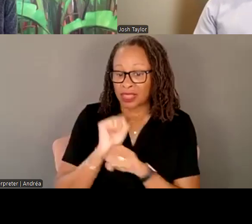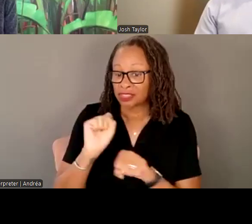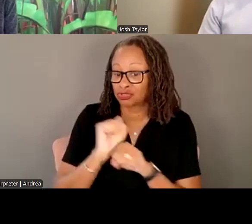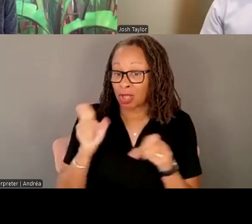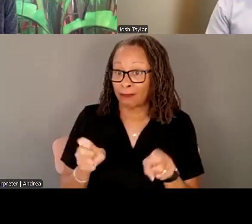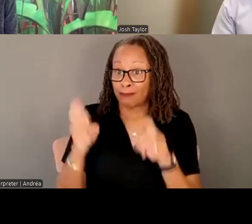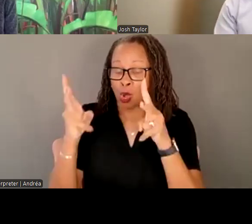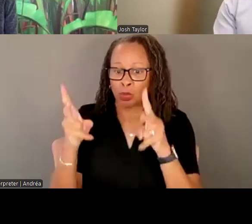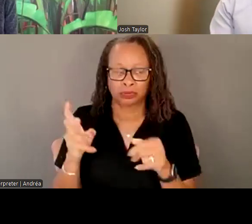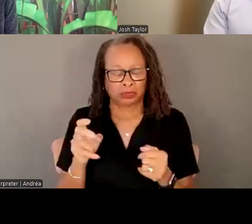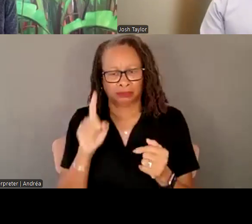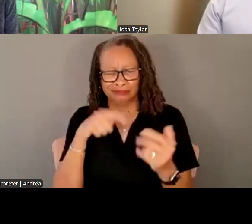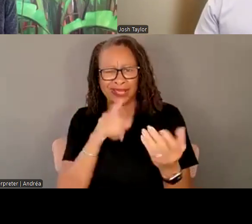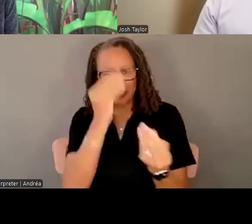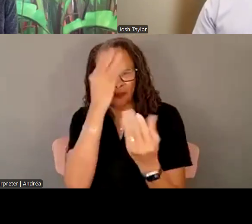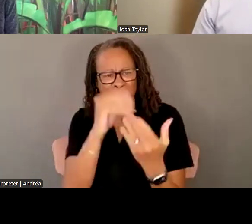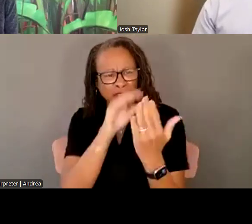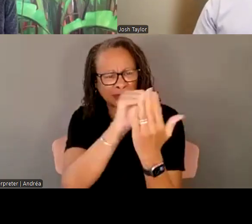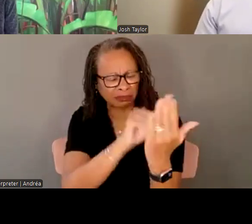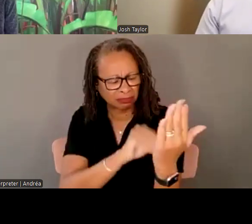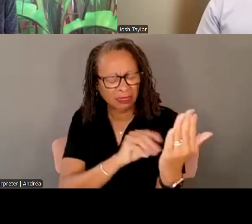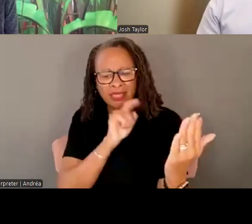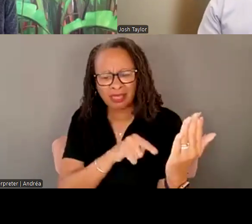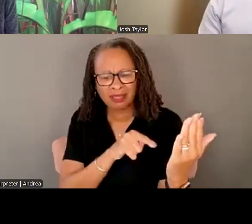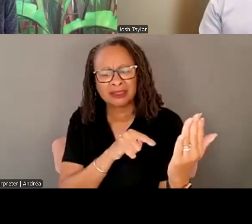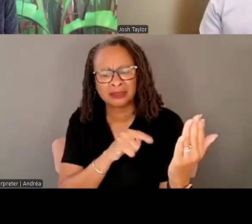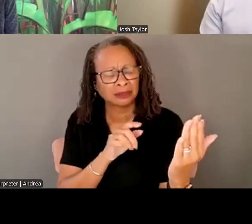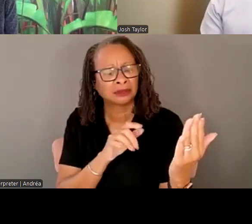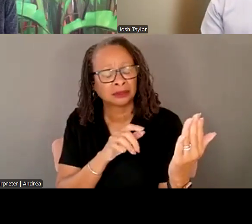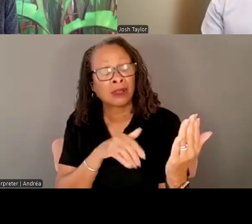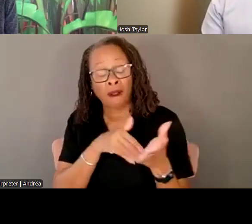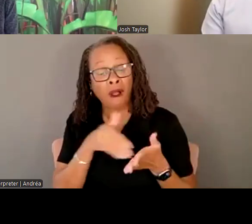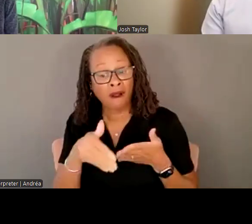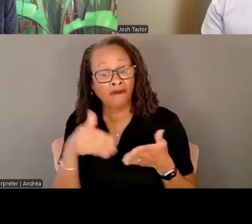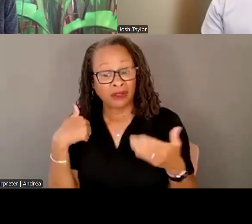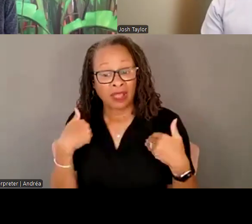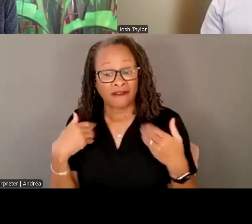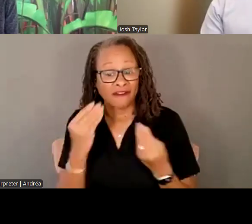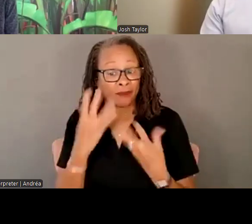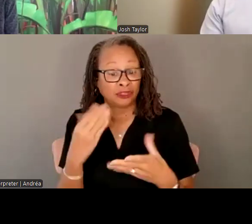and what information is going in the job posting. Often, we have information in a job posting